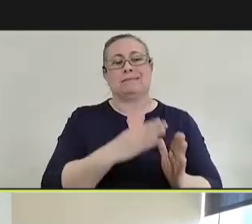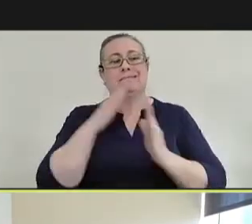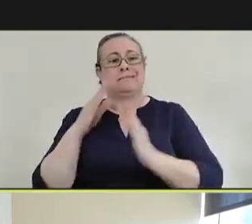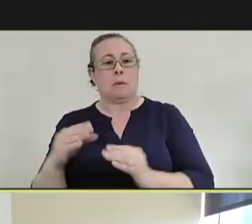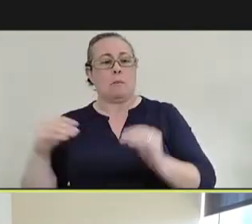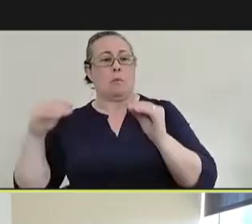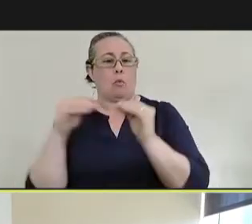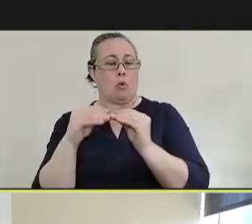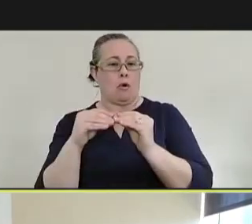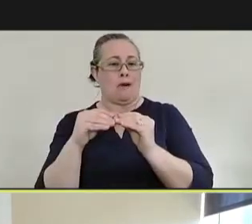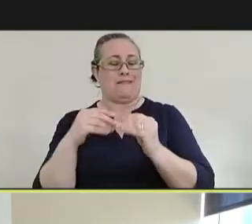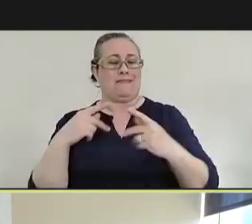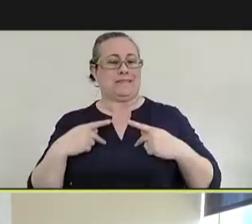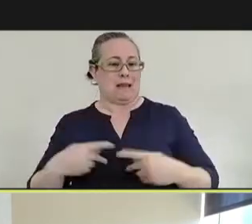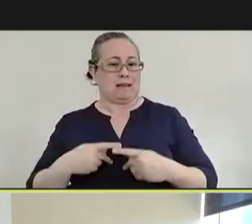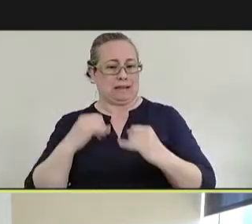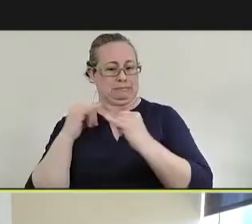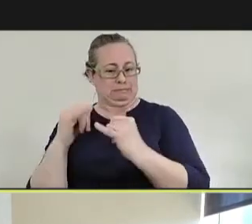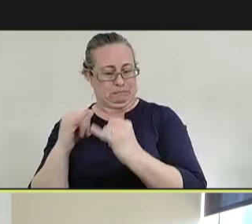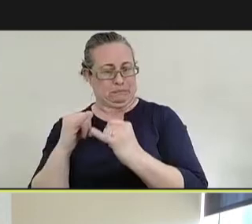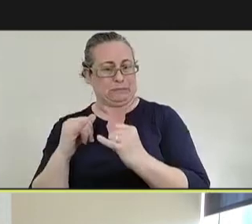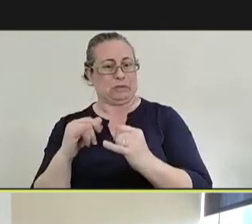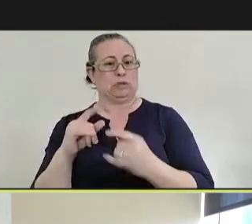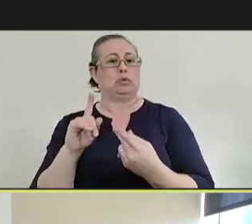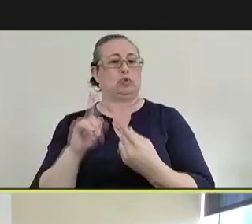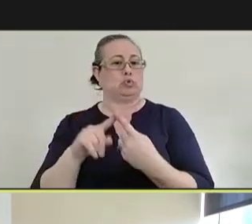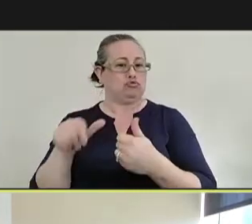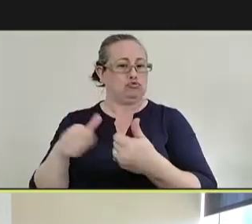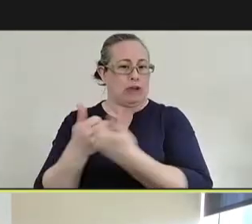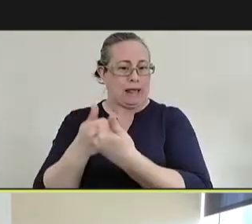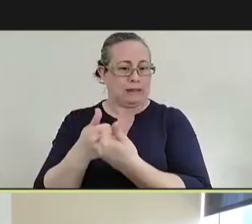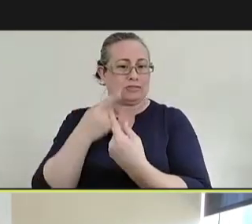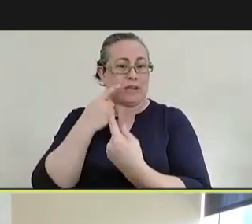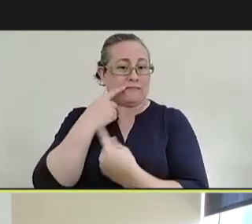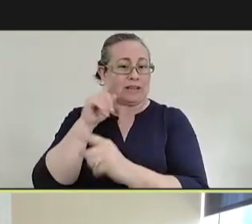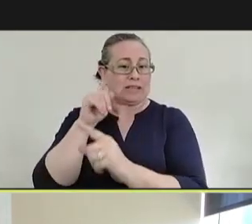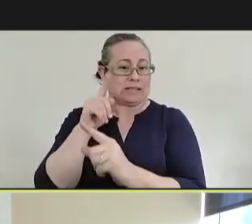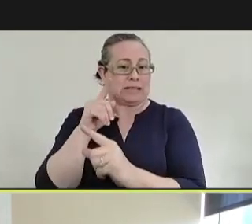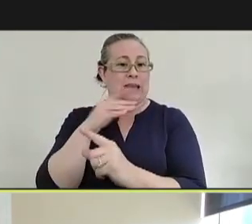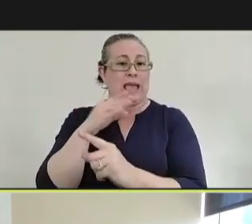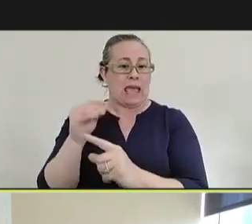similar animals to challenge the vaccine's efficacy and further assess safety profiles.